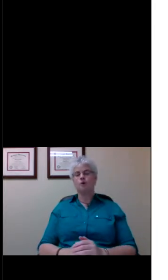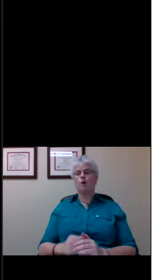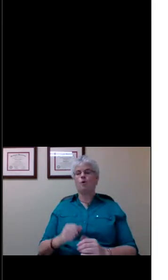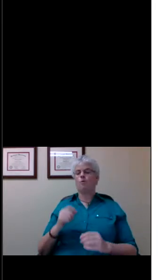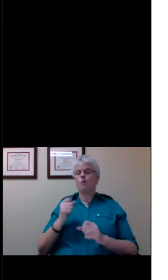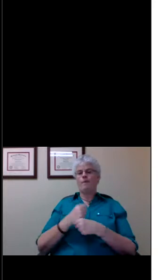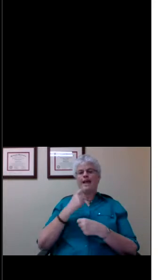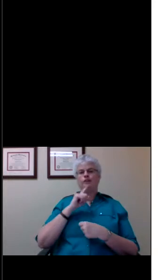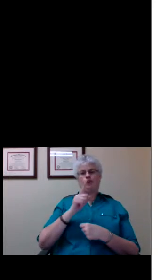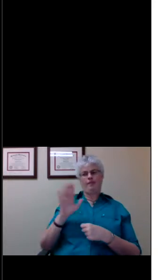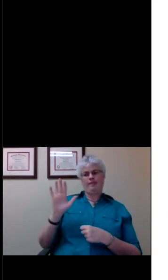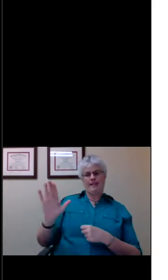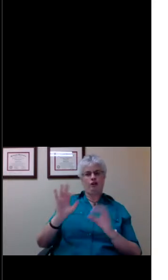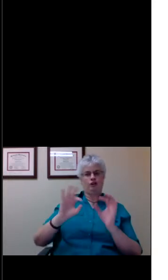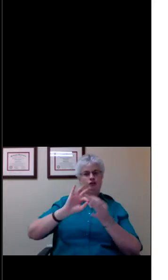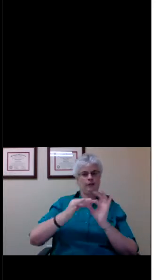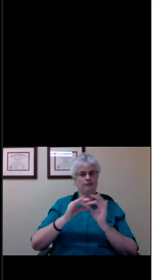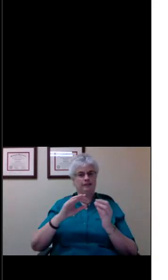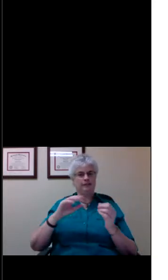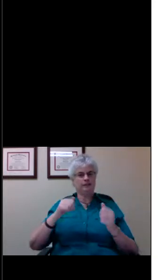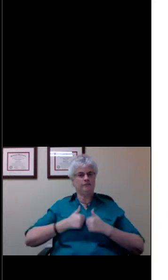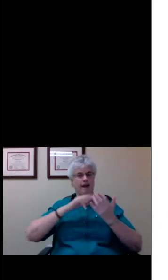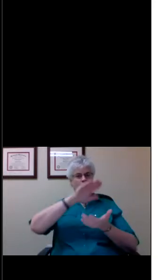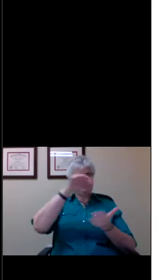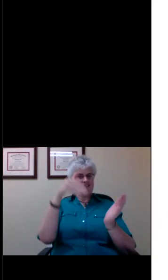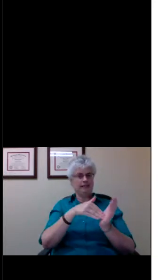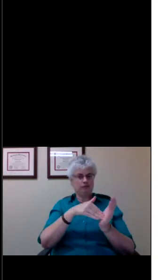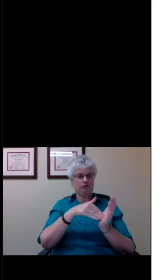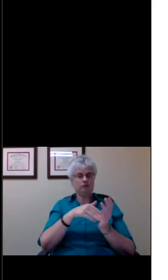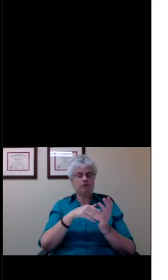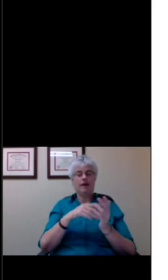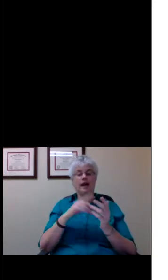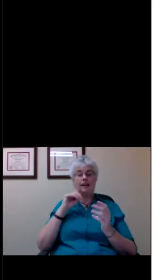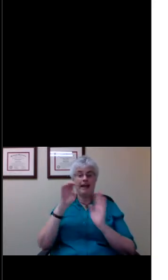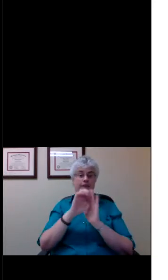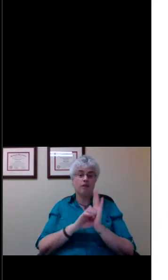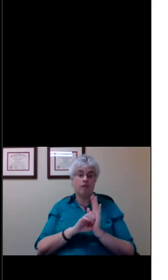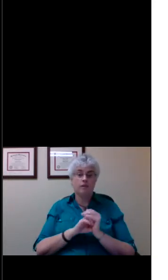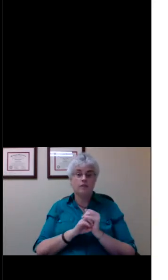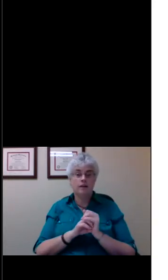survivor. And make sure that their interpretation is survivor-centered and